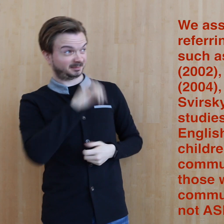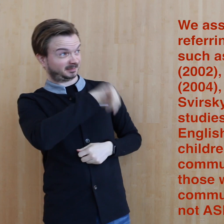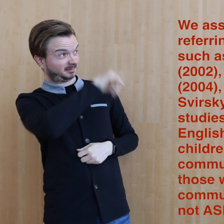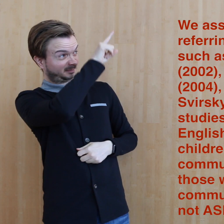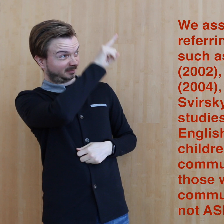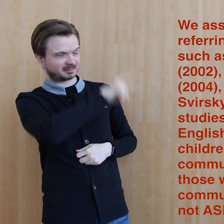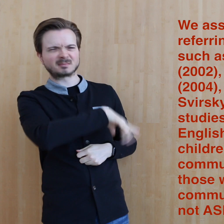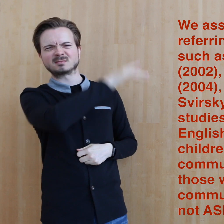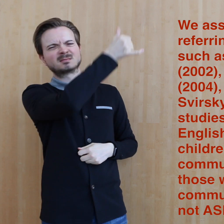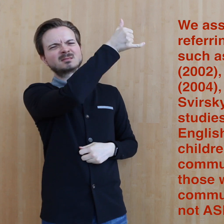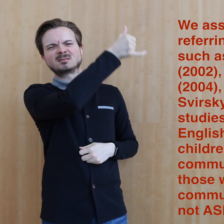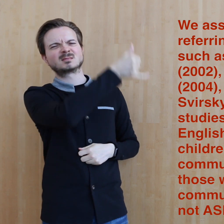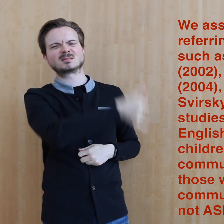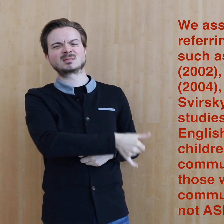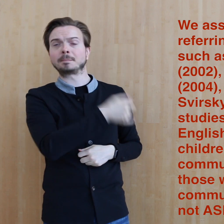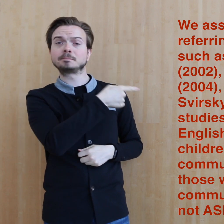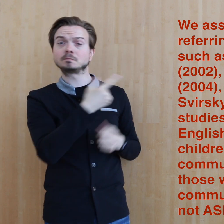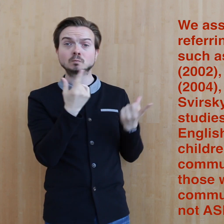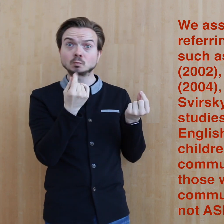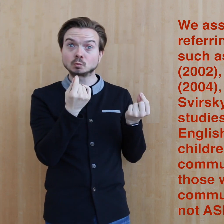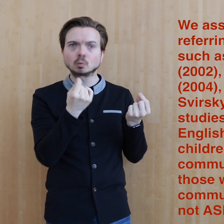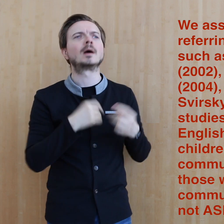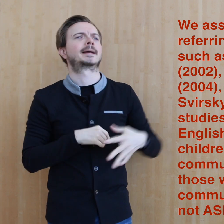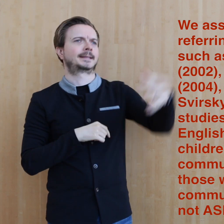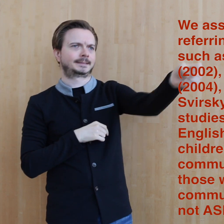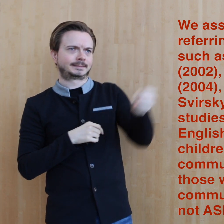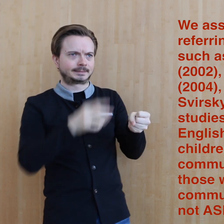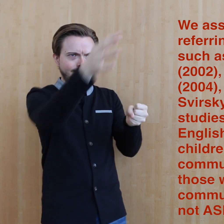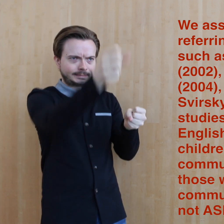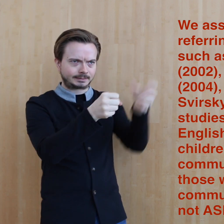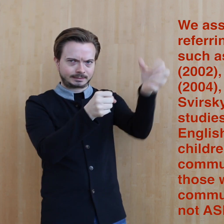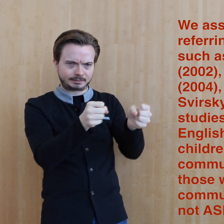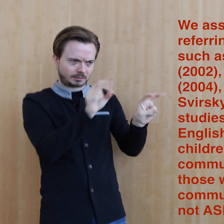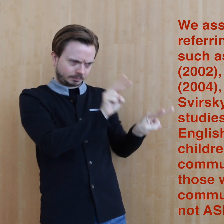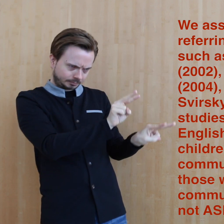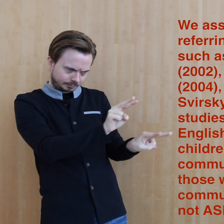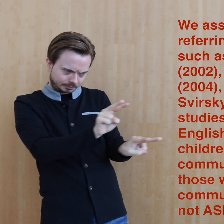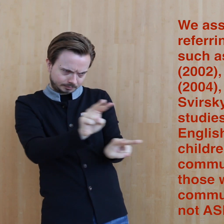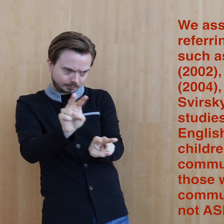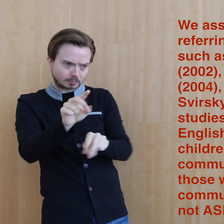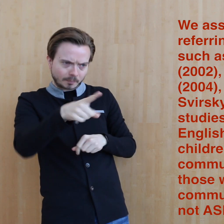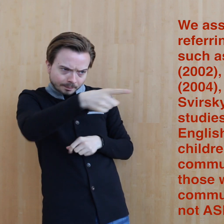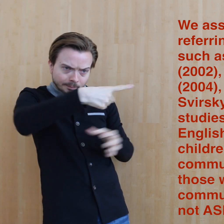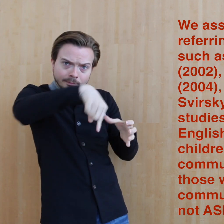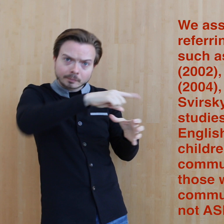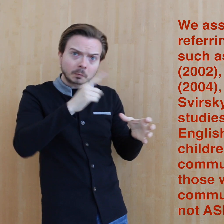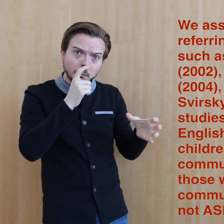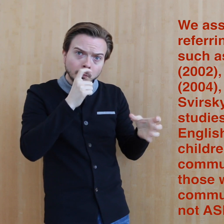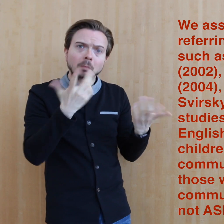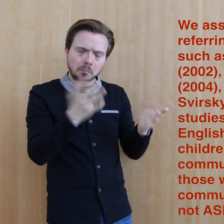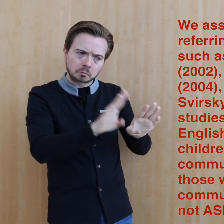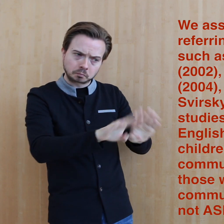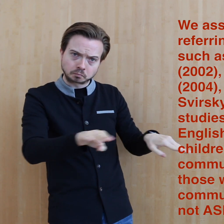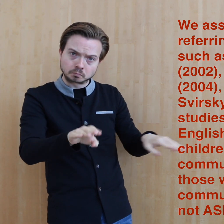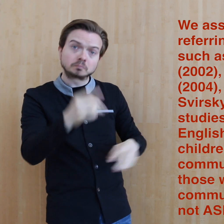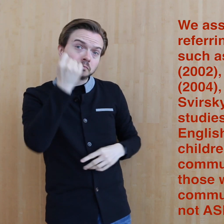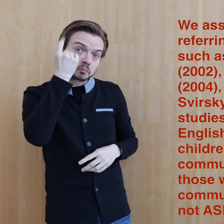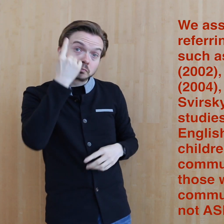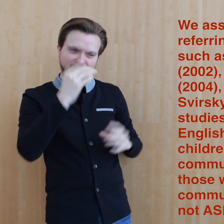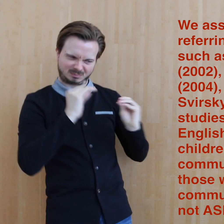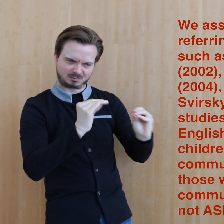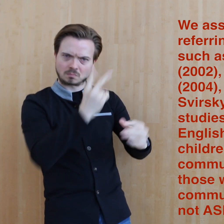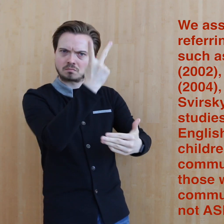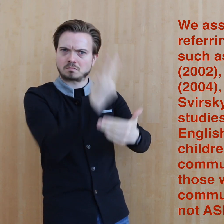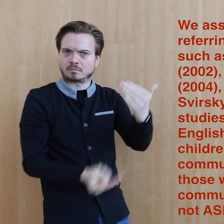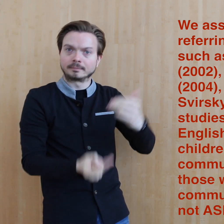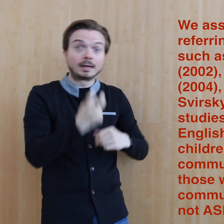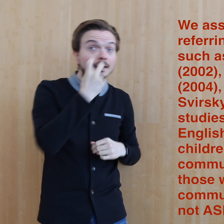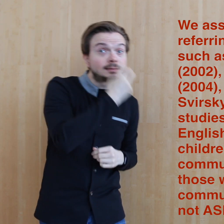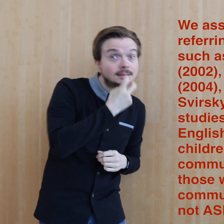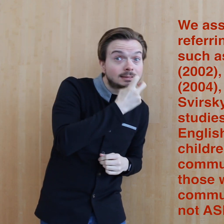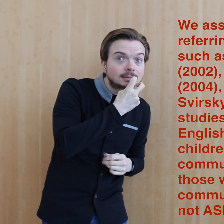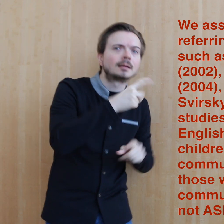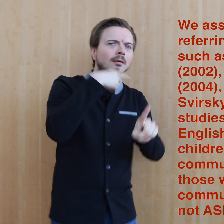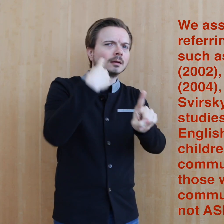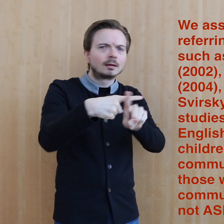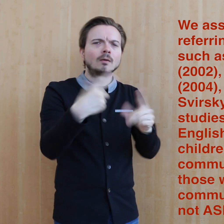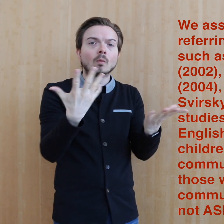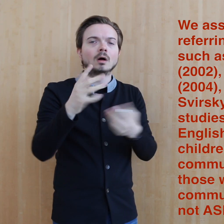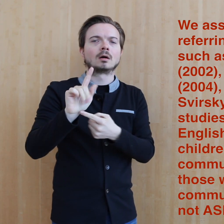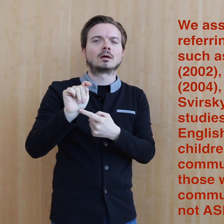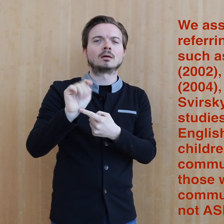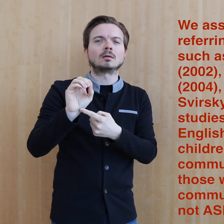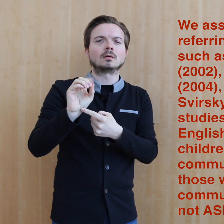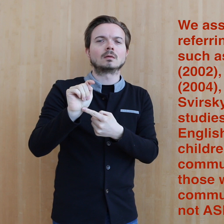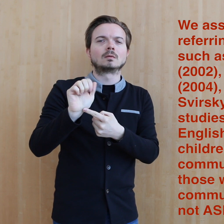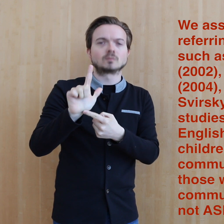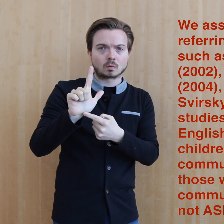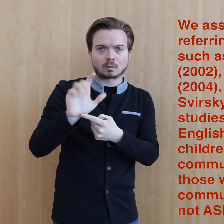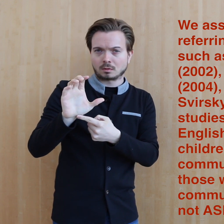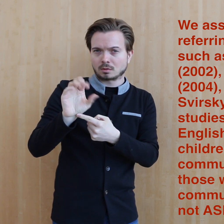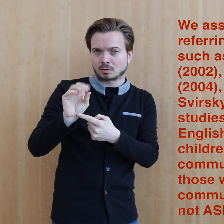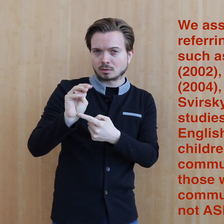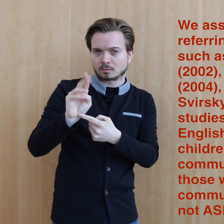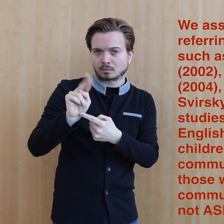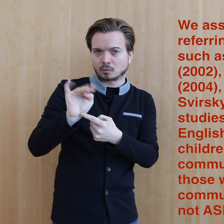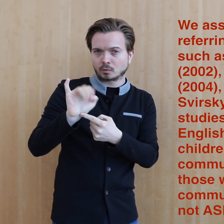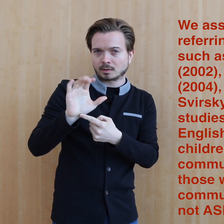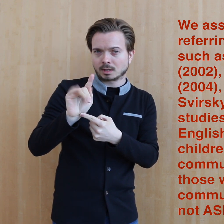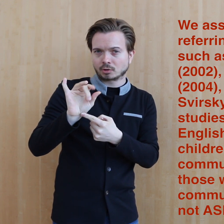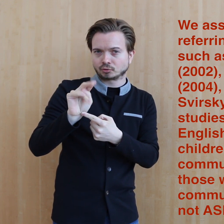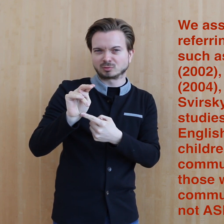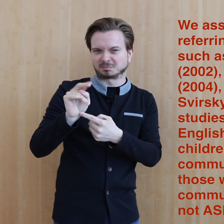They are all the same - they look at children who have been taught speech and total communication.